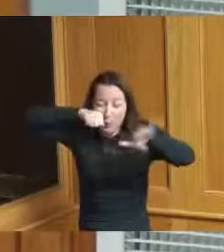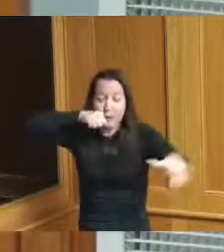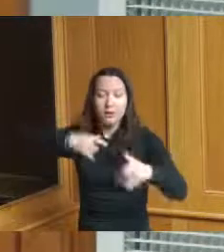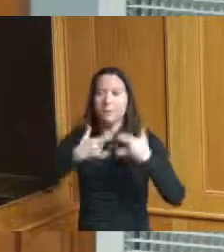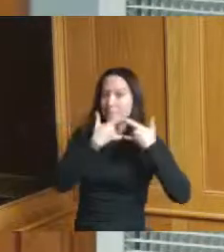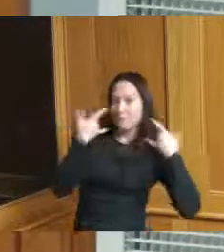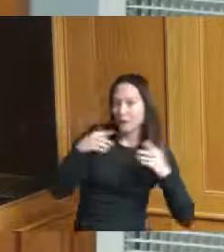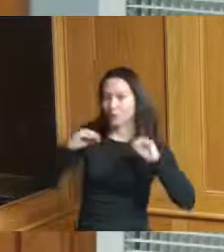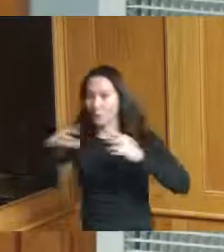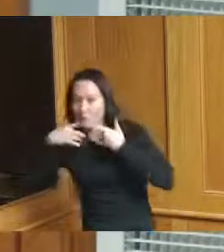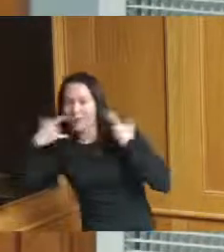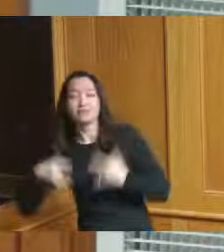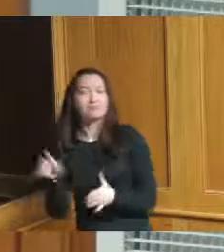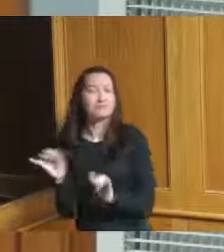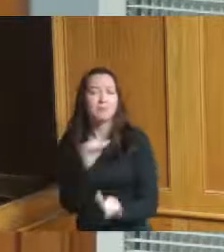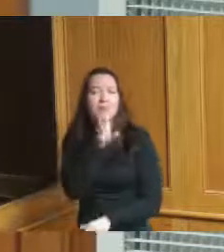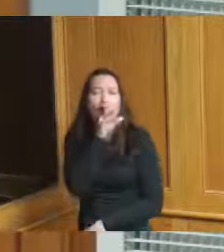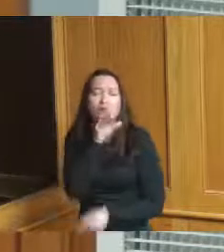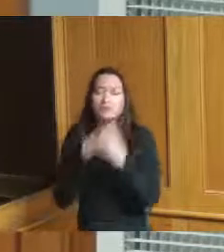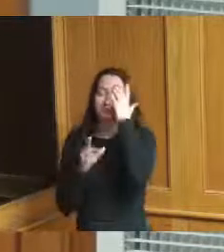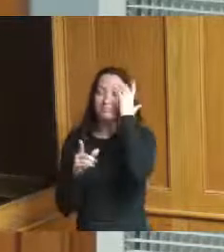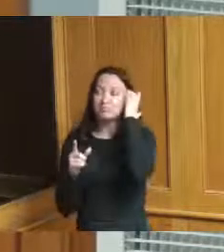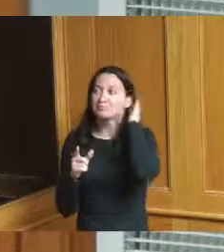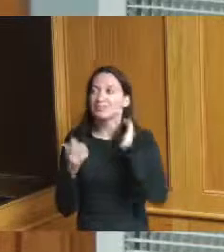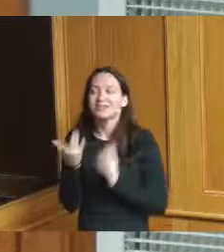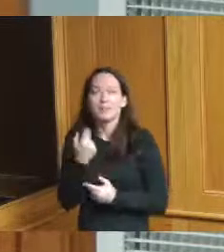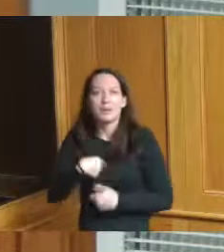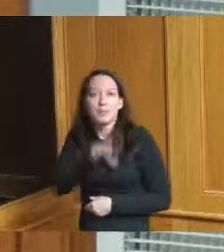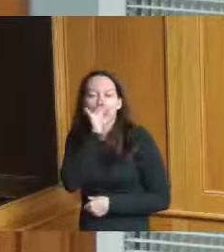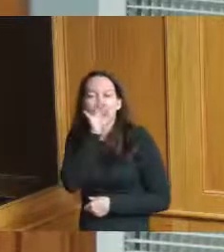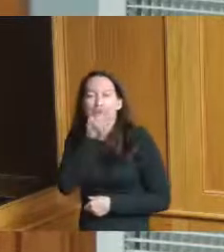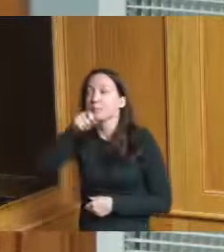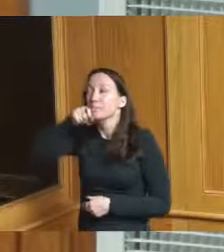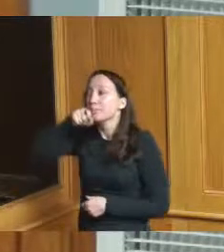thing when I'm talking sometimes when I talk a little bit of spit comes out of my mouth and with